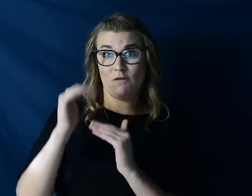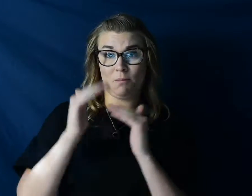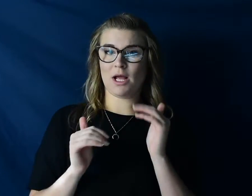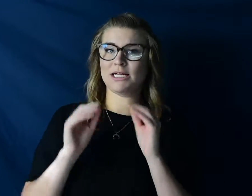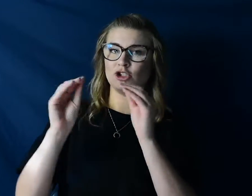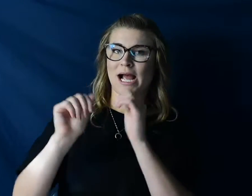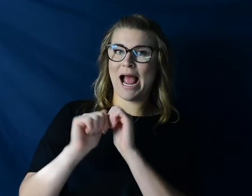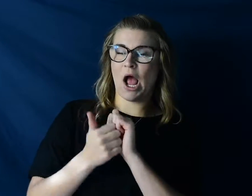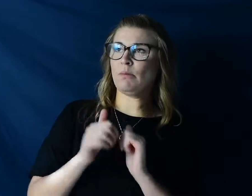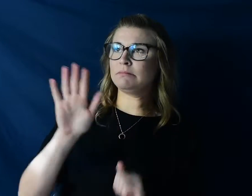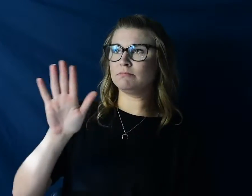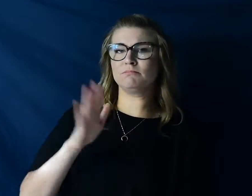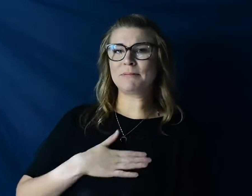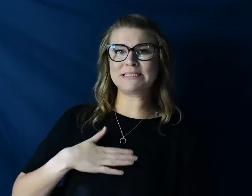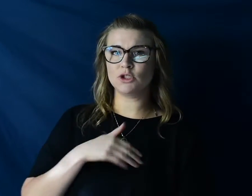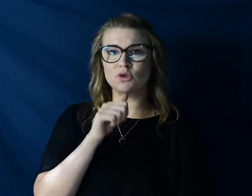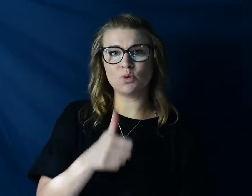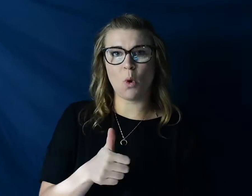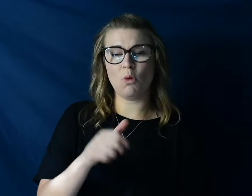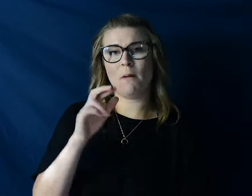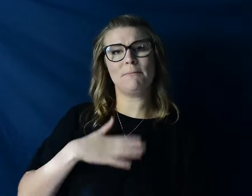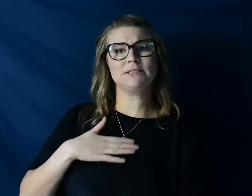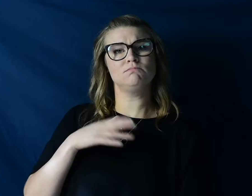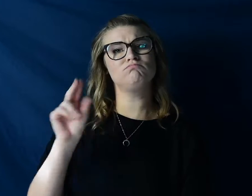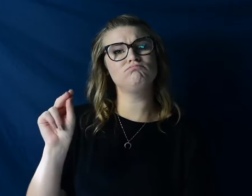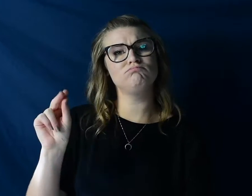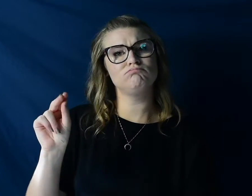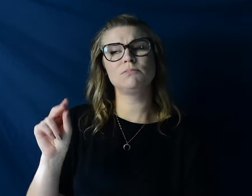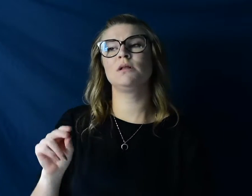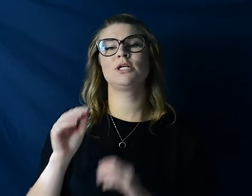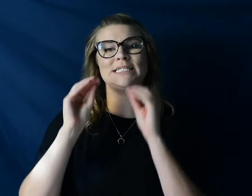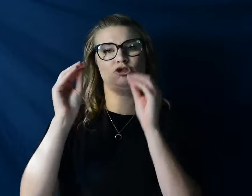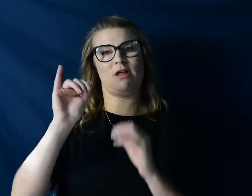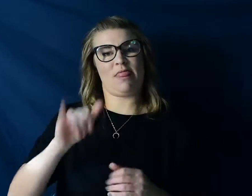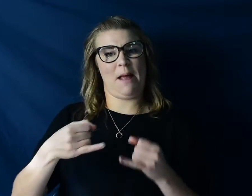comfortable. We have to teach our children how to say, please no thank you. Teach them